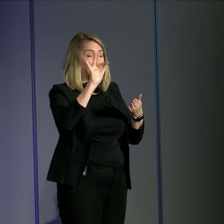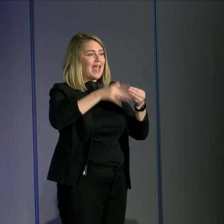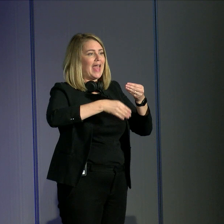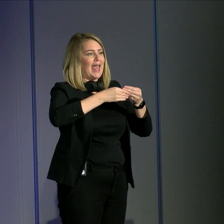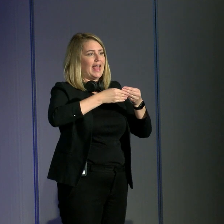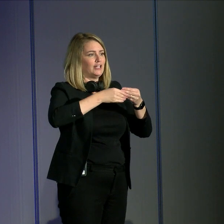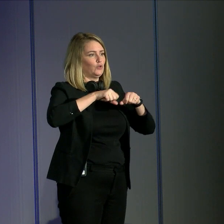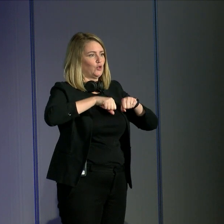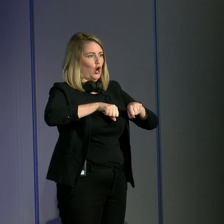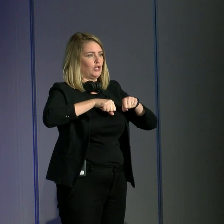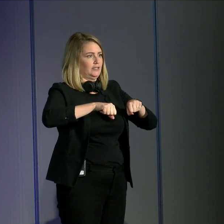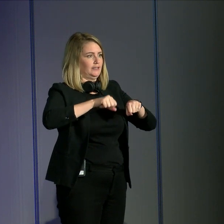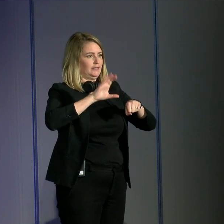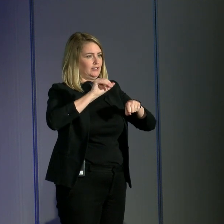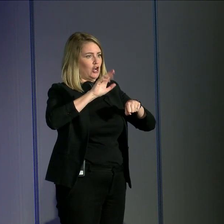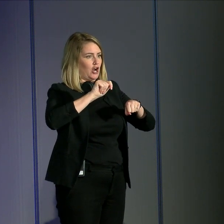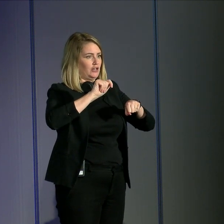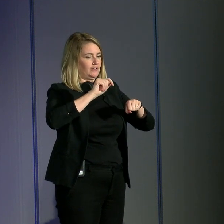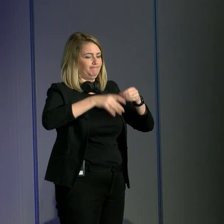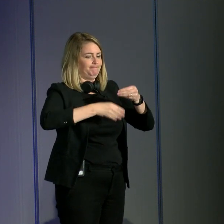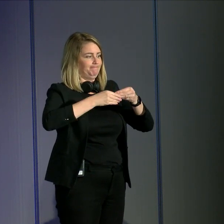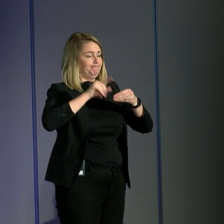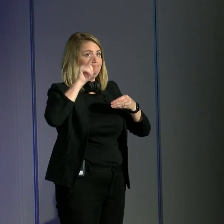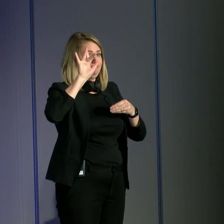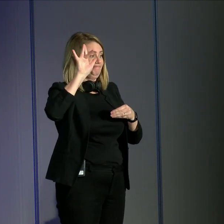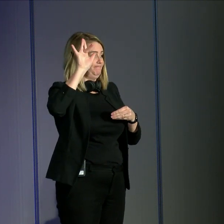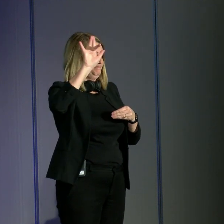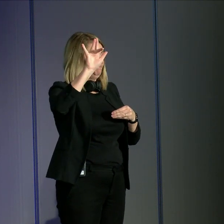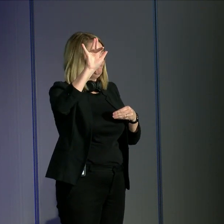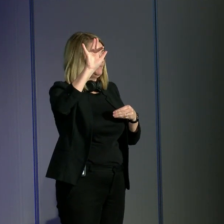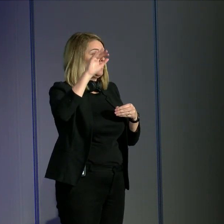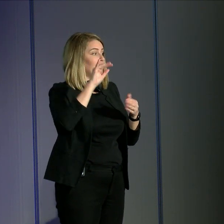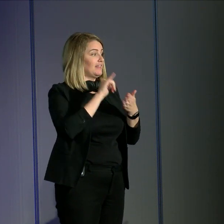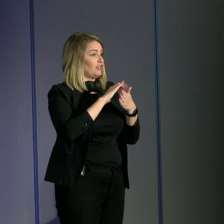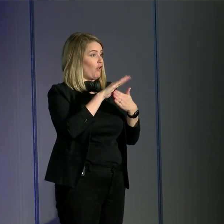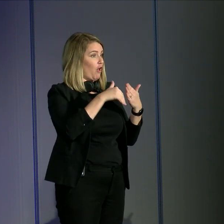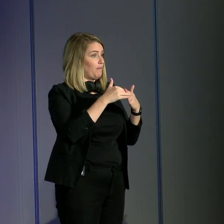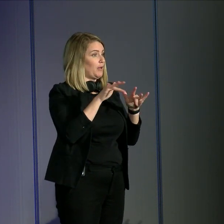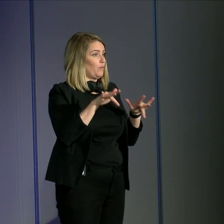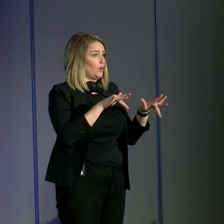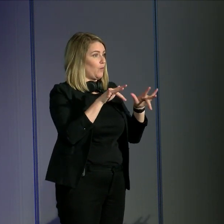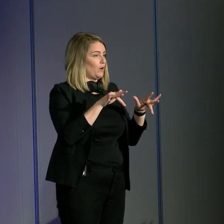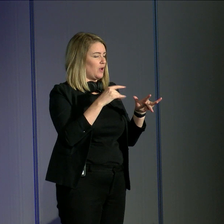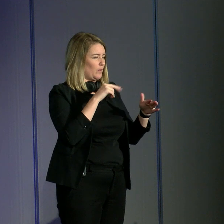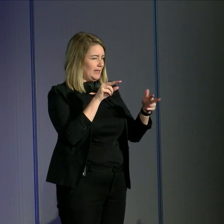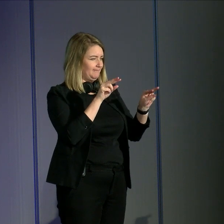And that's been all recorded using selenium and we're scanning that on a regular basis.